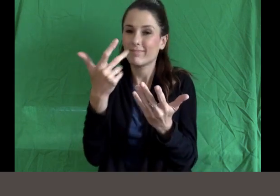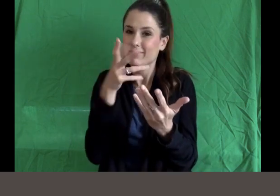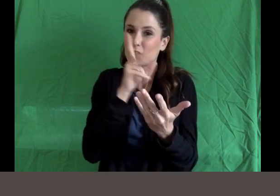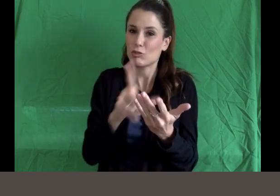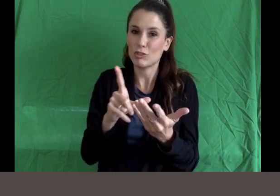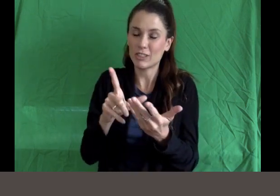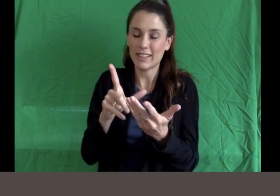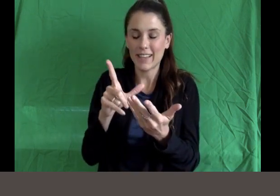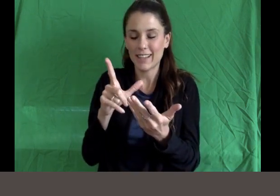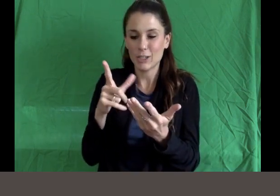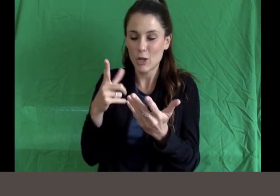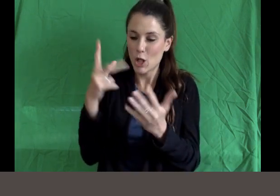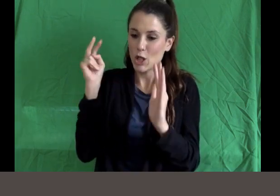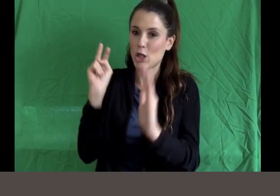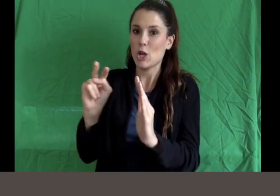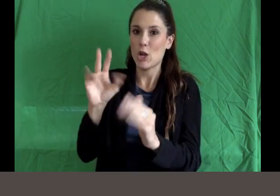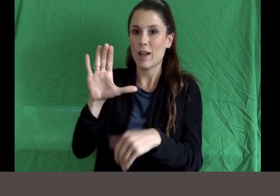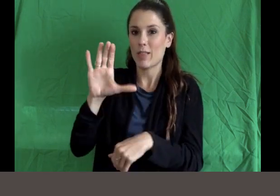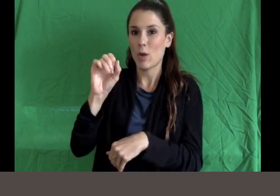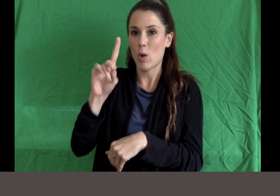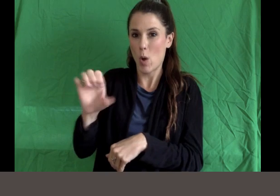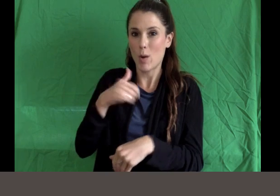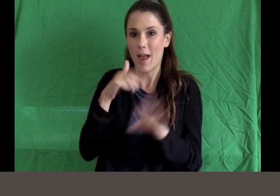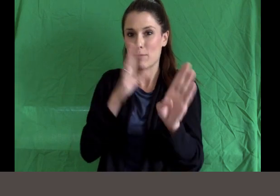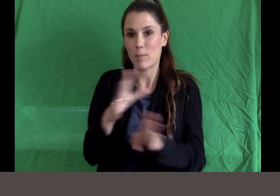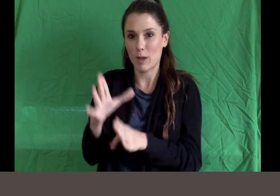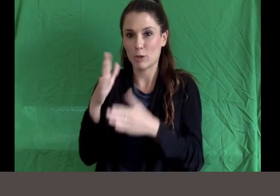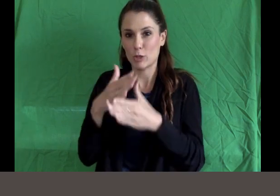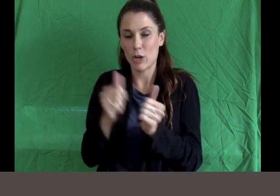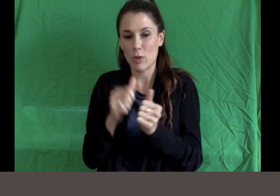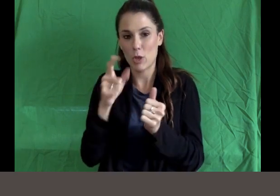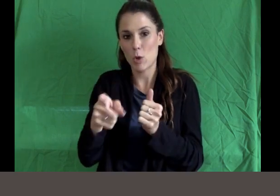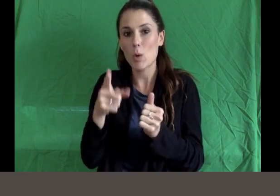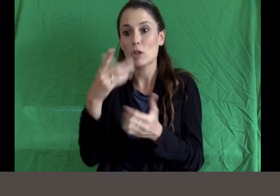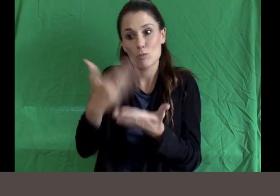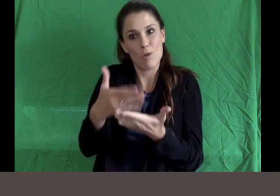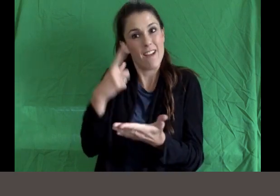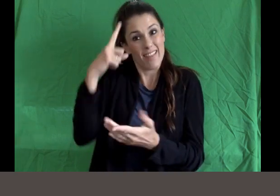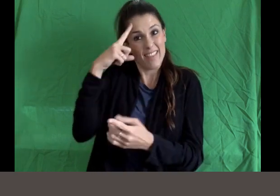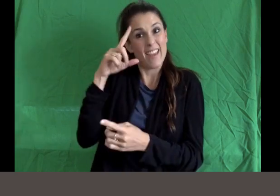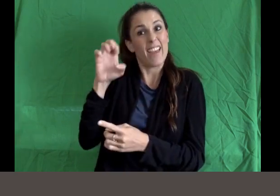you all to prove to you that I do think that Edward Tufte would like Matplotlib.